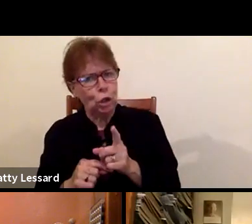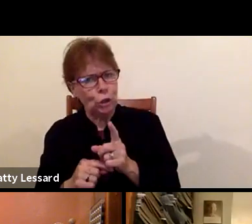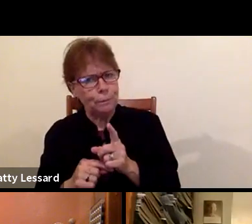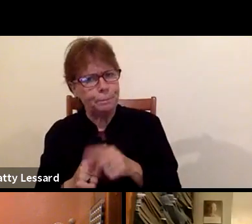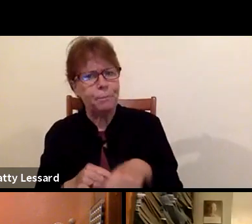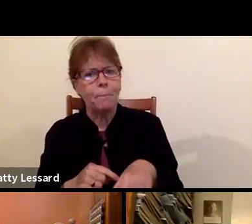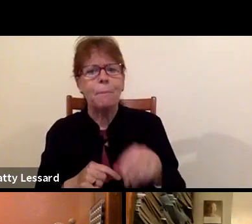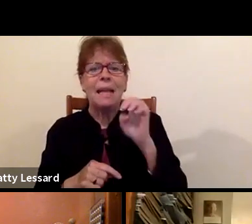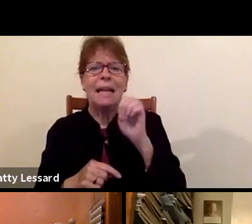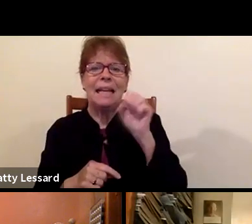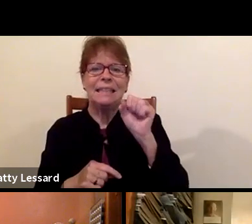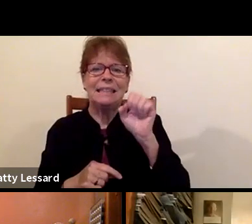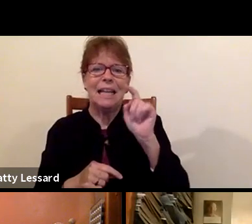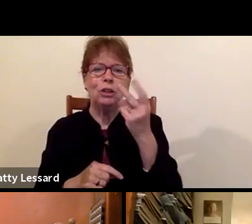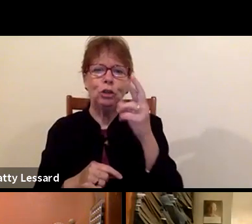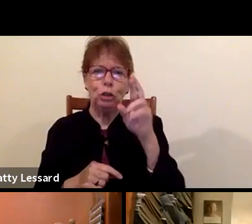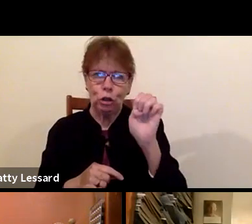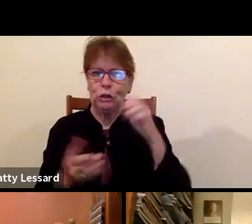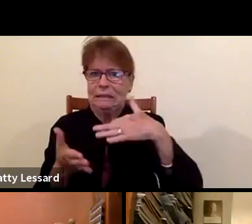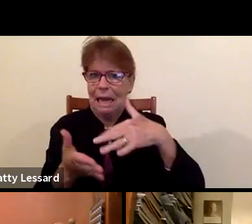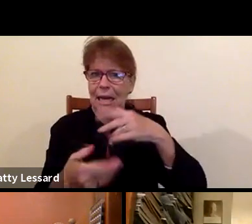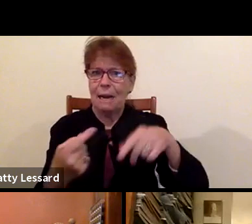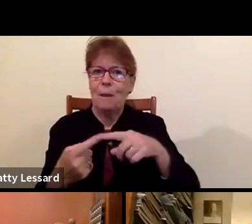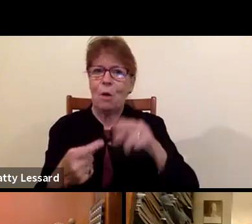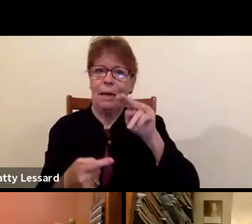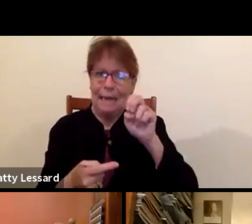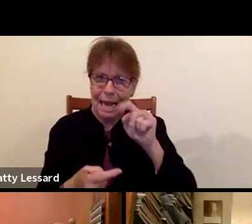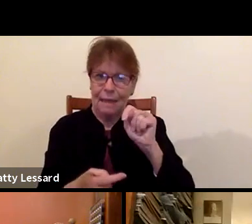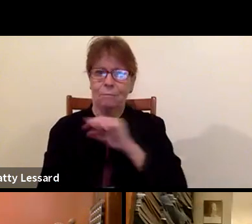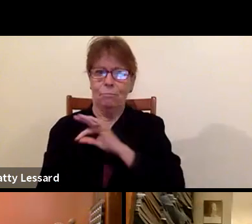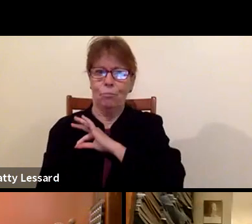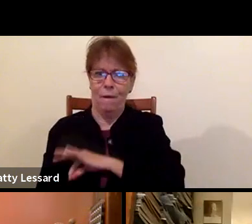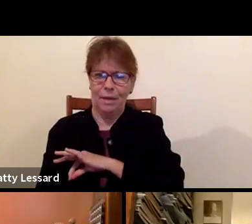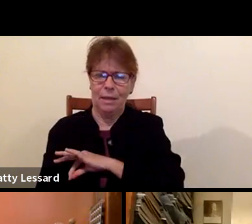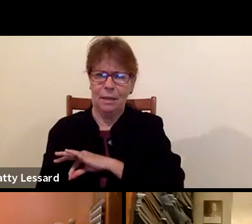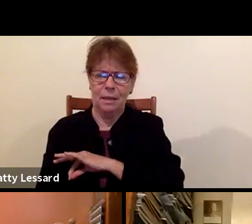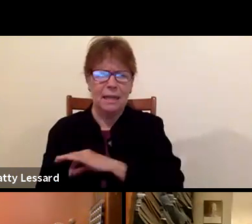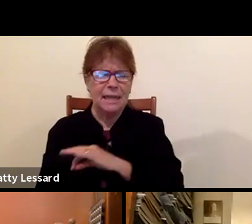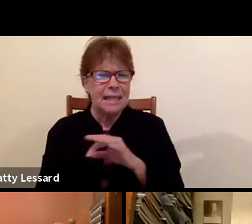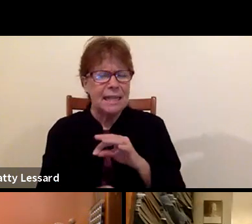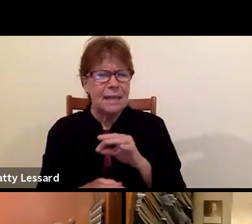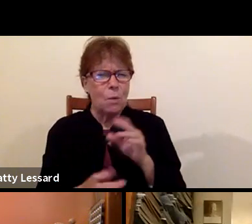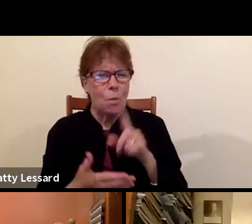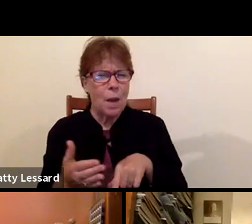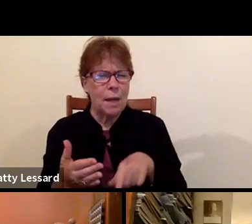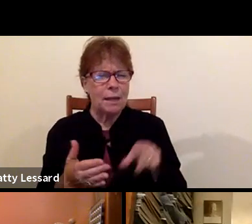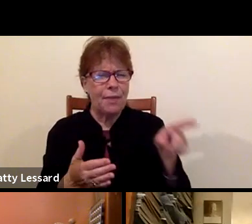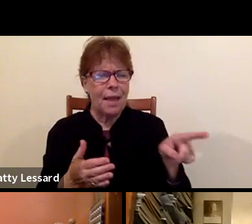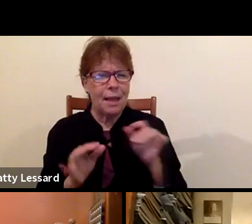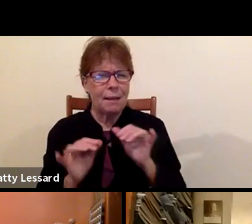Accenture study on the value of having disability diverse employee basis also helps. ≫ Ted: Something about that, something about the value?